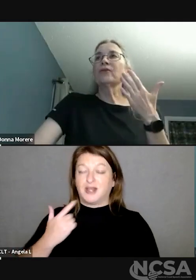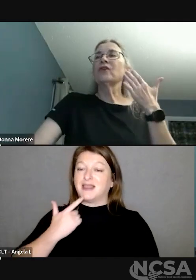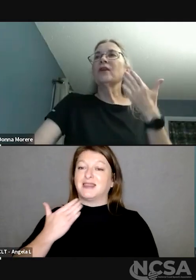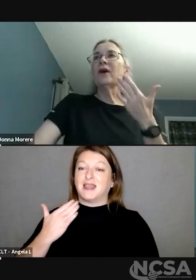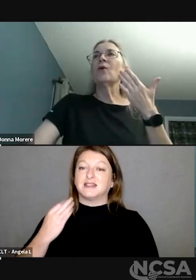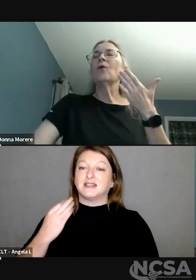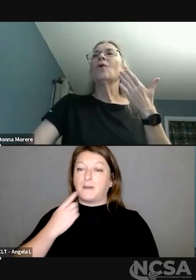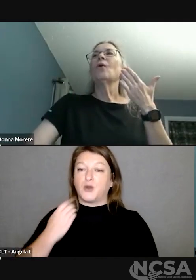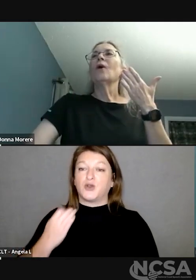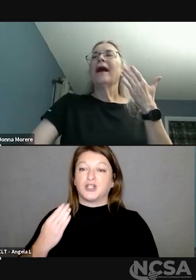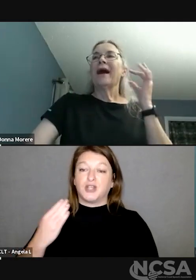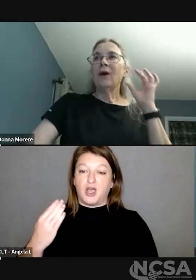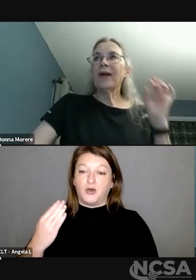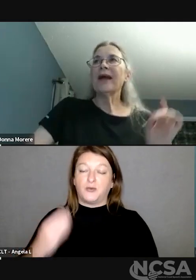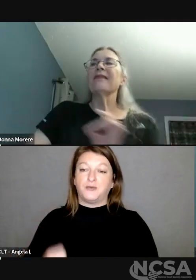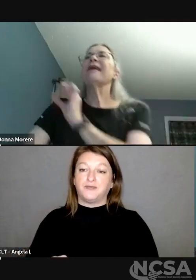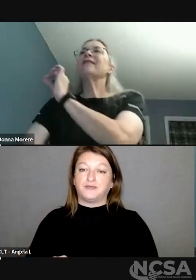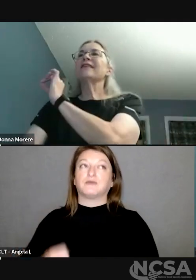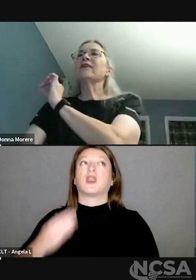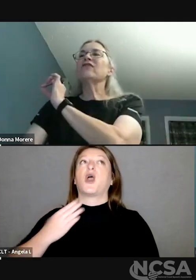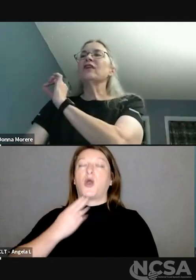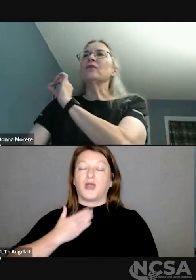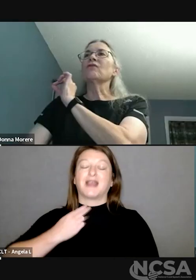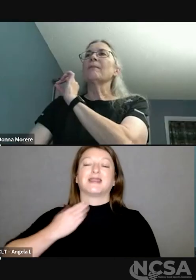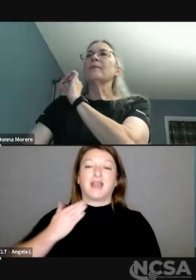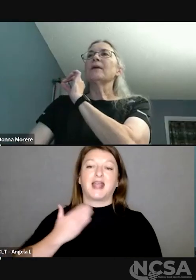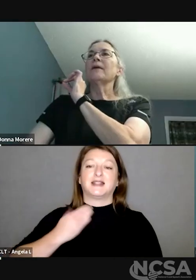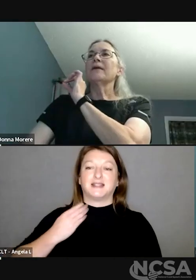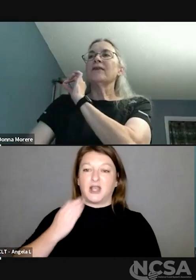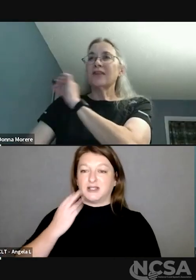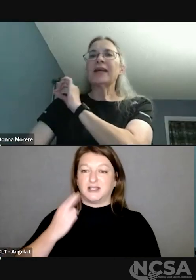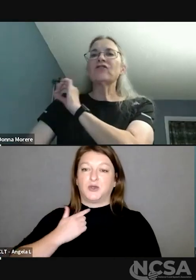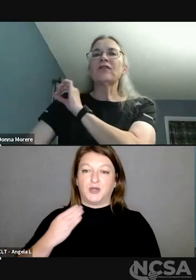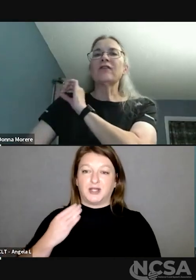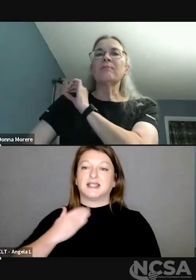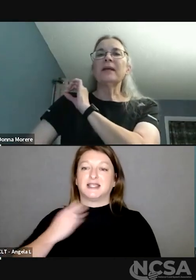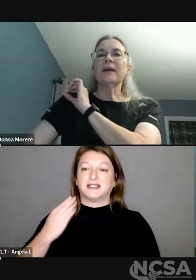let's the person know. Okay, that sound sequence is attached to this meaning.